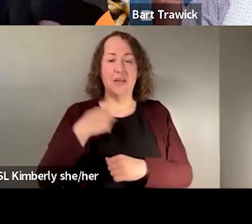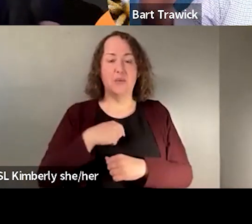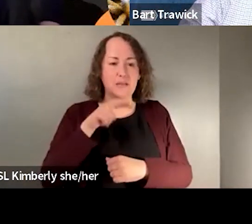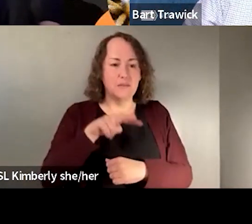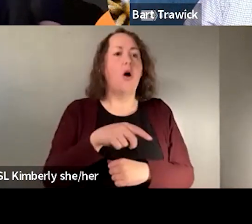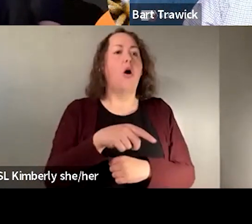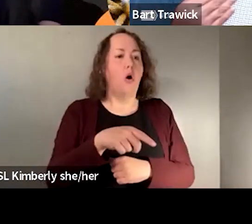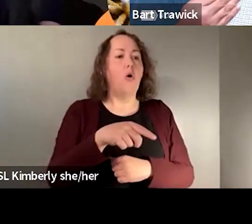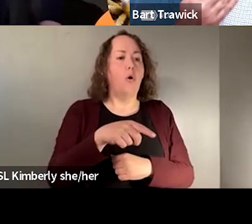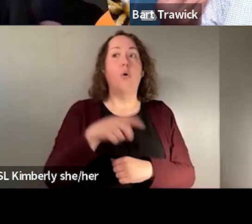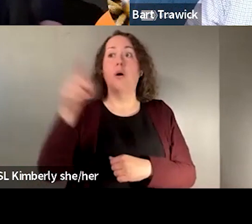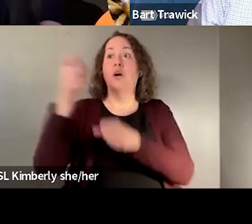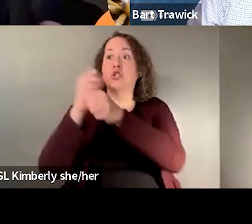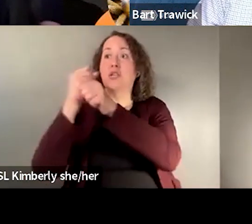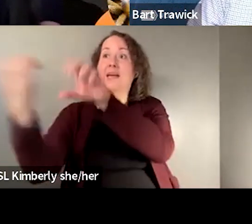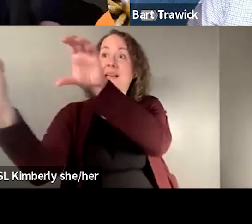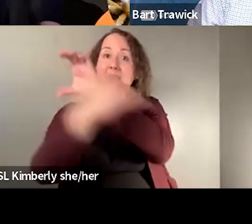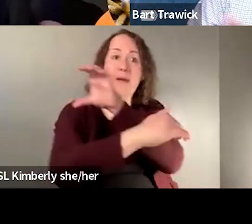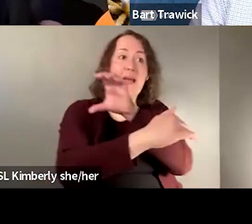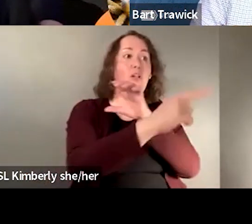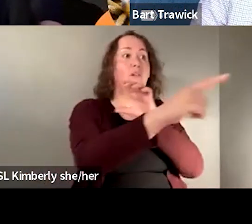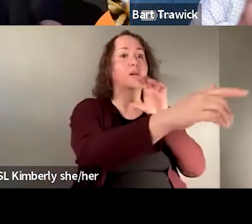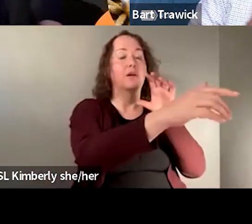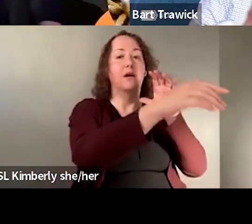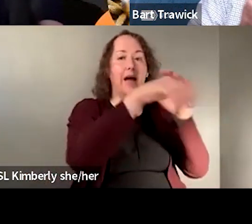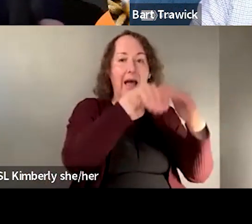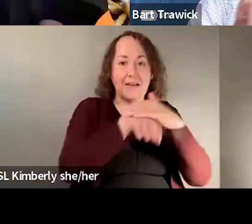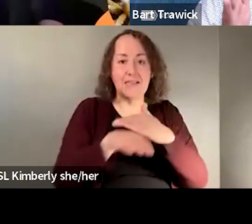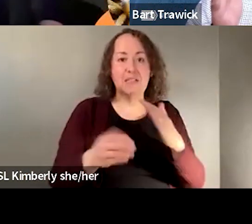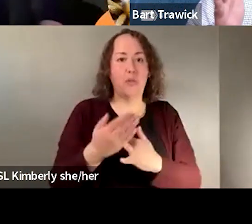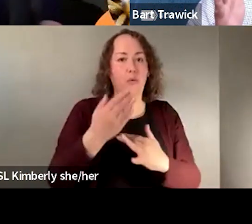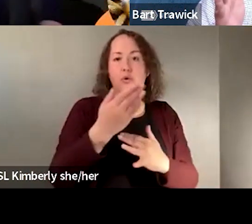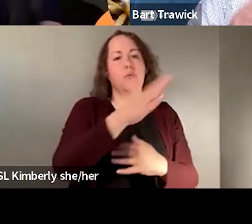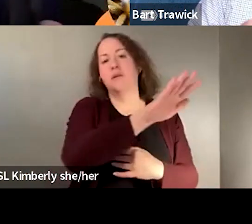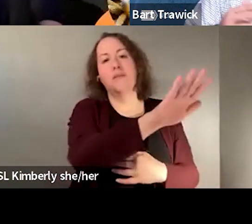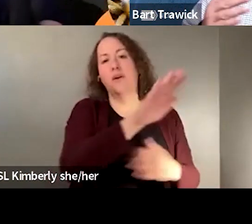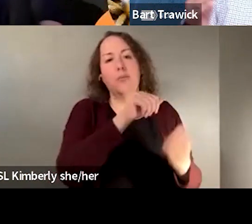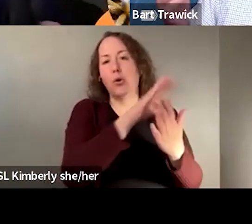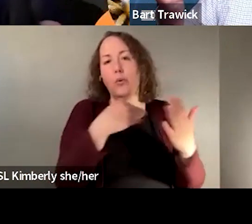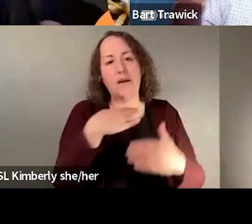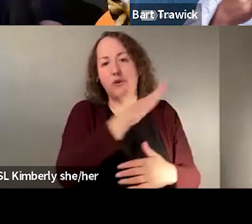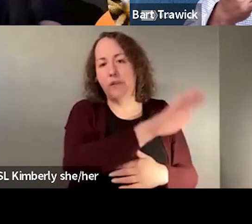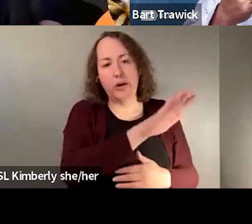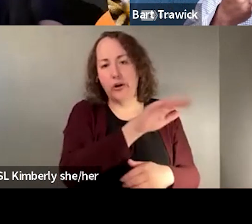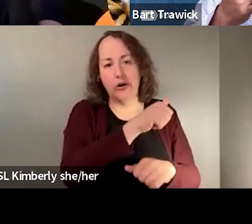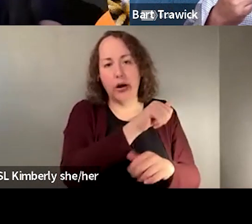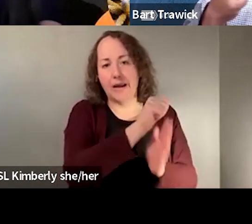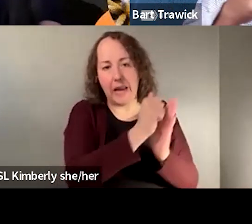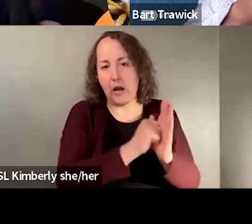The person then signs into SciENcv through whatever way they have set up, and then we make that connection. We say, aha!